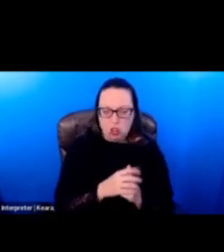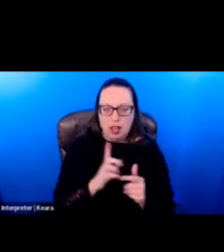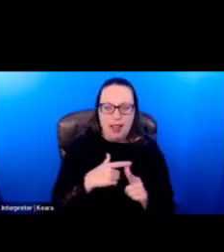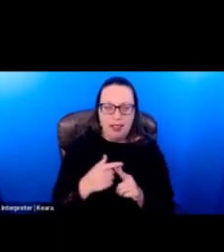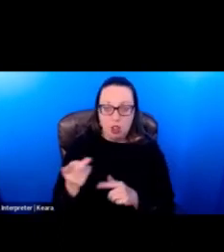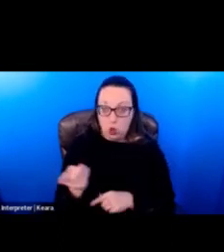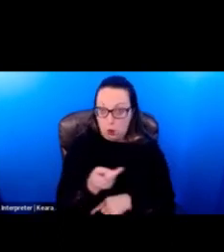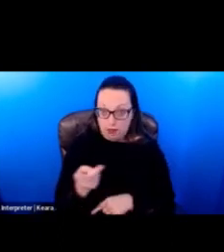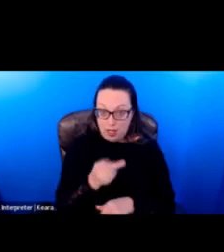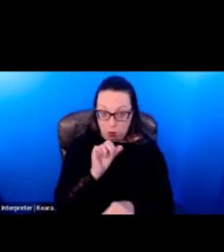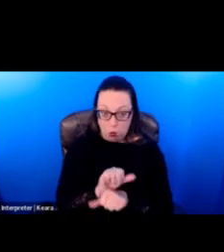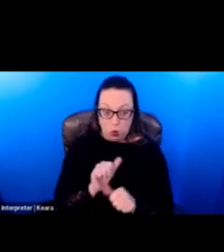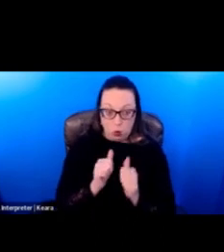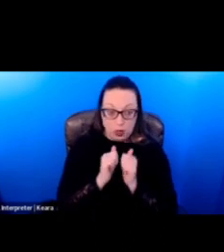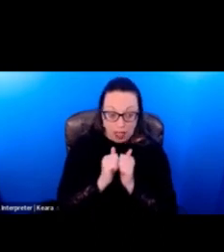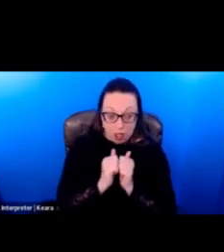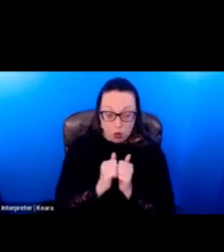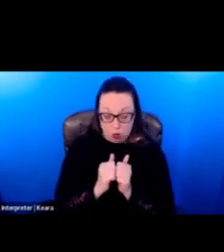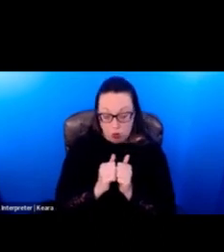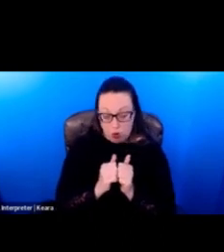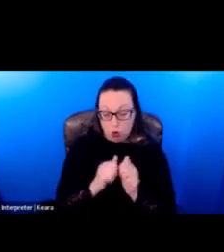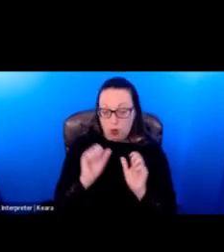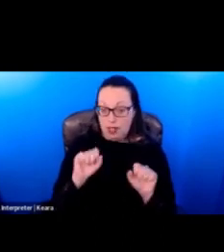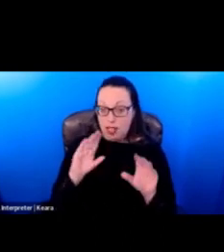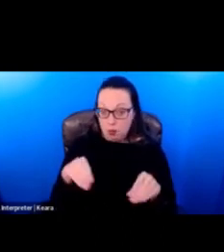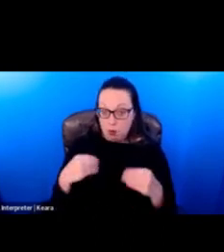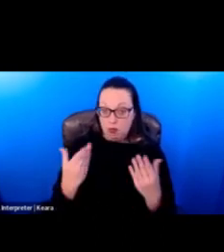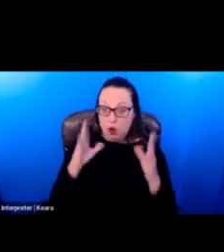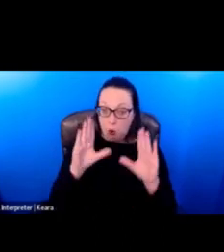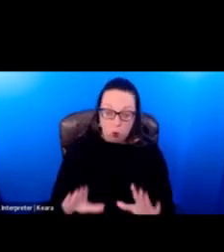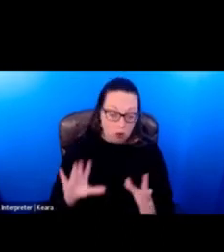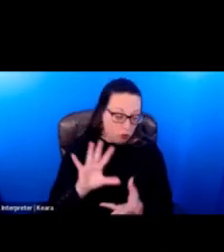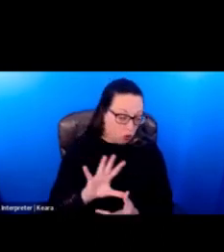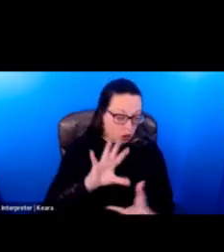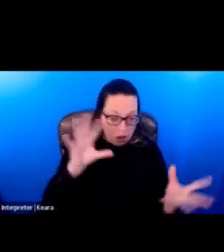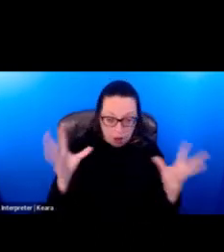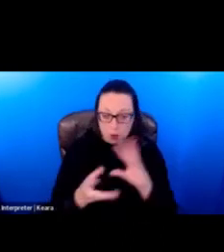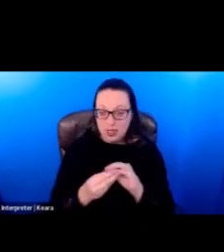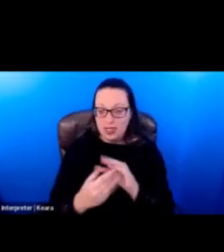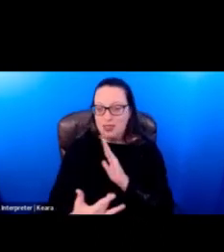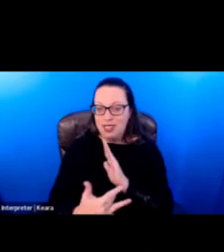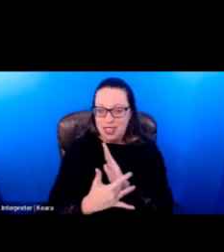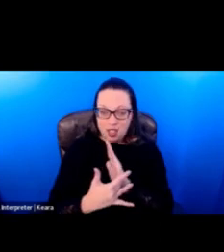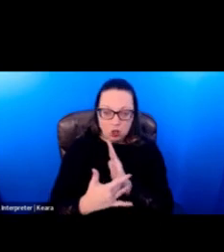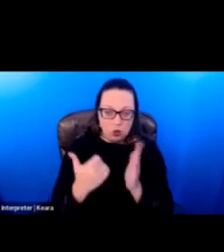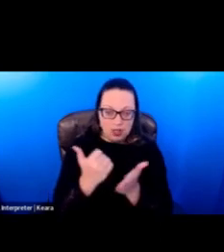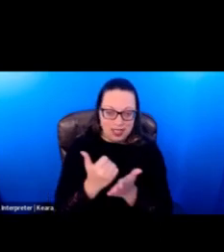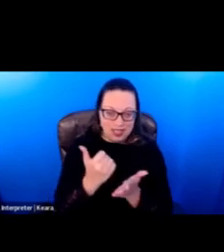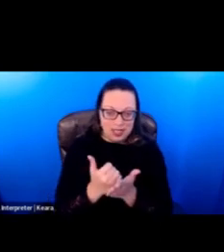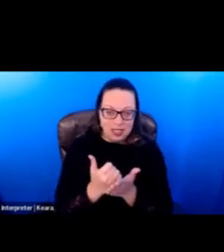of them, they can provide really great, comprehensive technical assistance, employers paved the